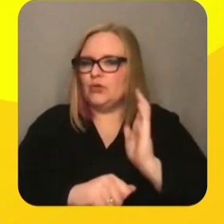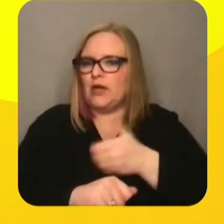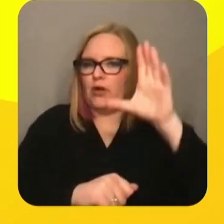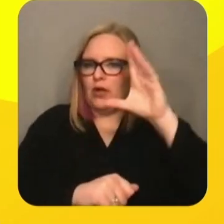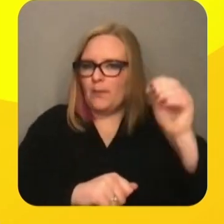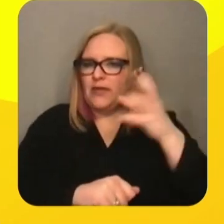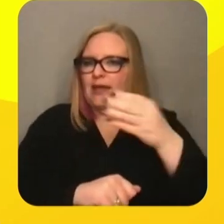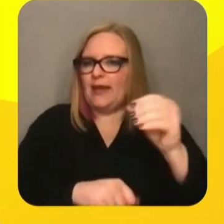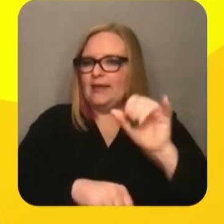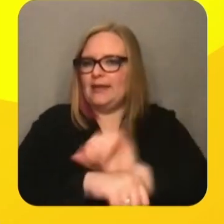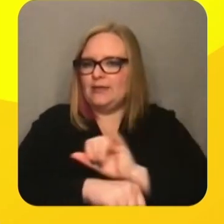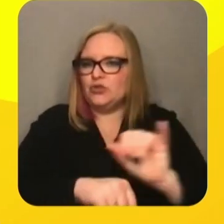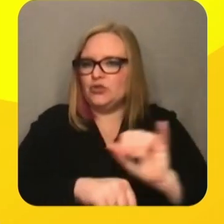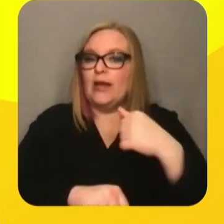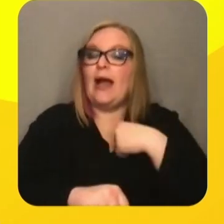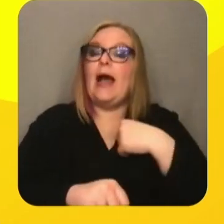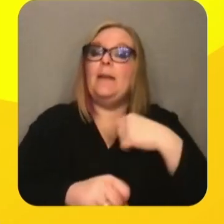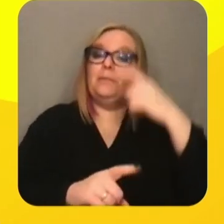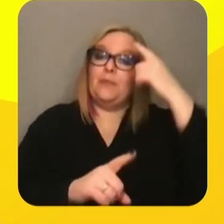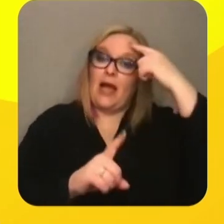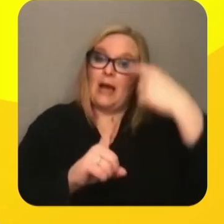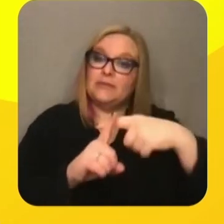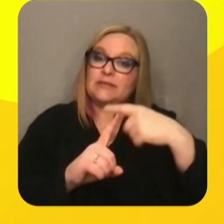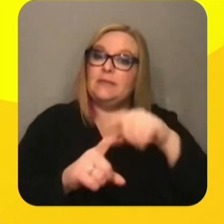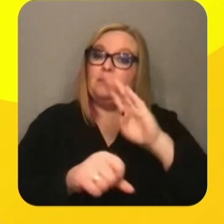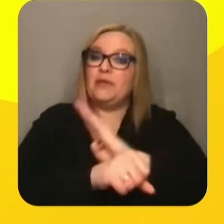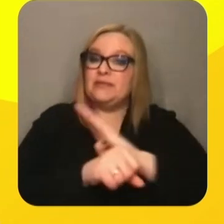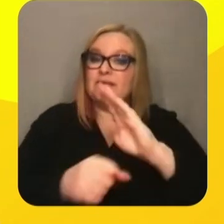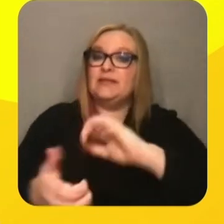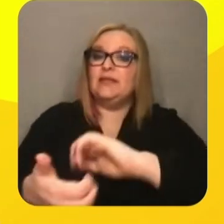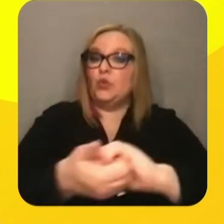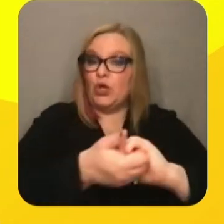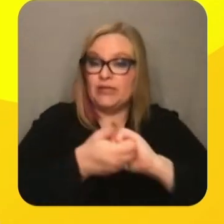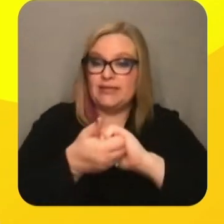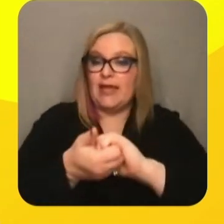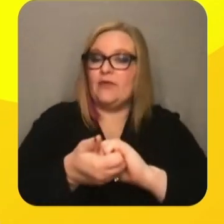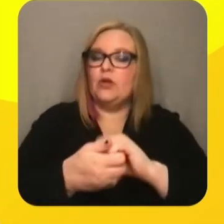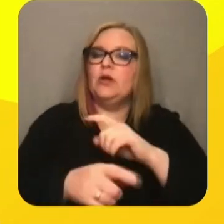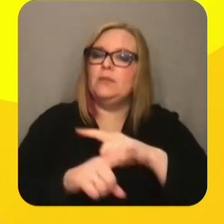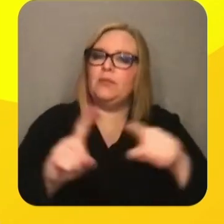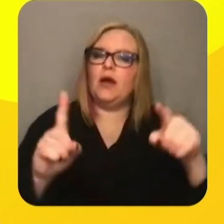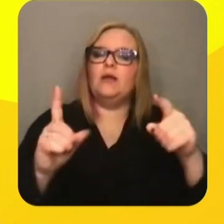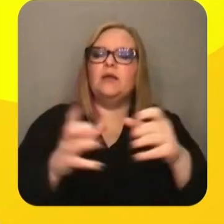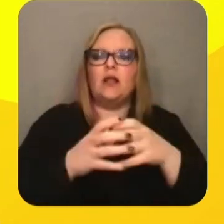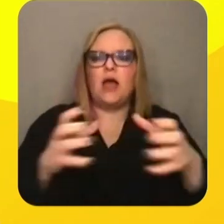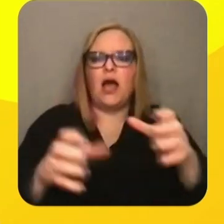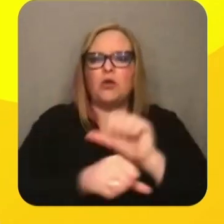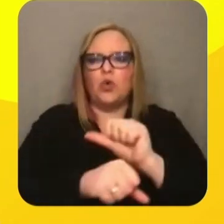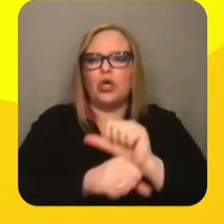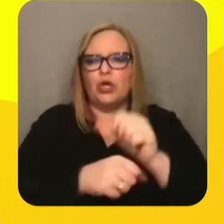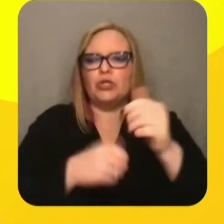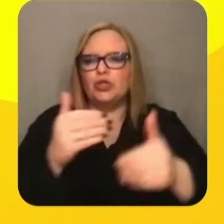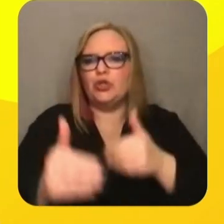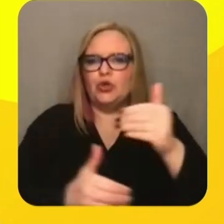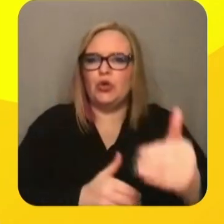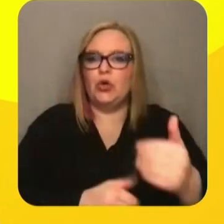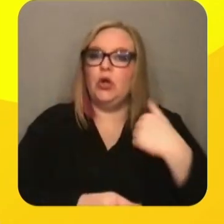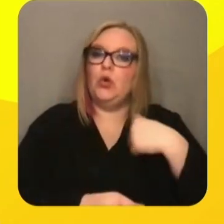So, I'm optimistic that businesses are working together, but we certainly have a lot of work to do. And we couldn't end on a better set of words.